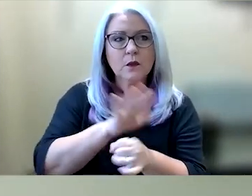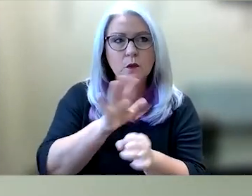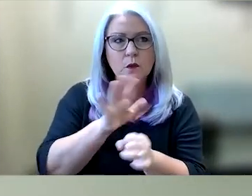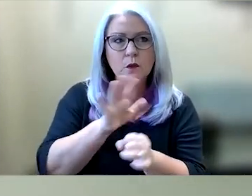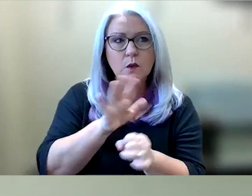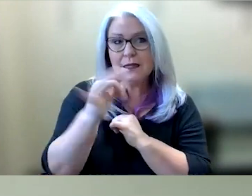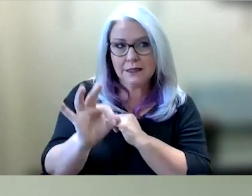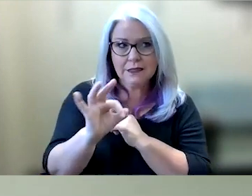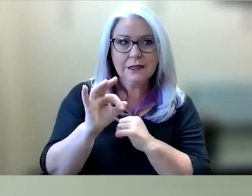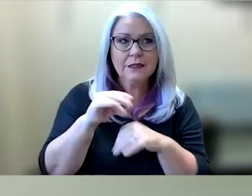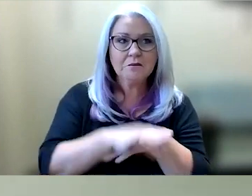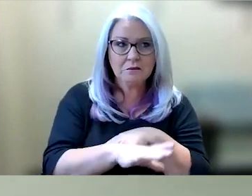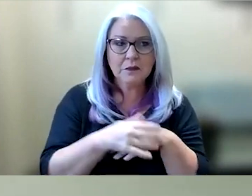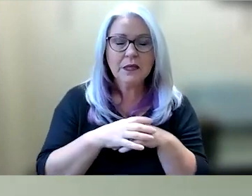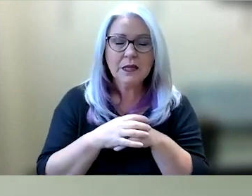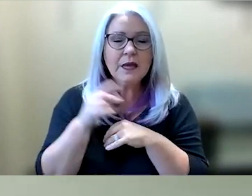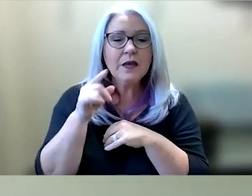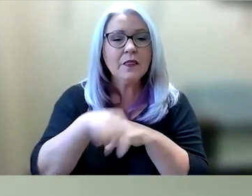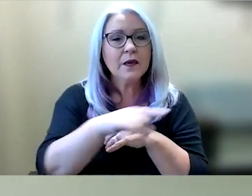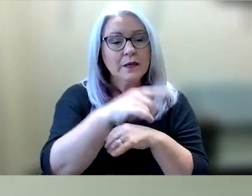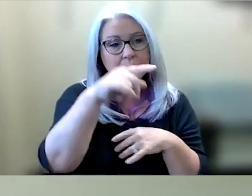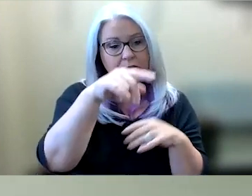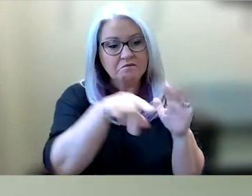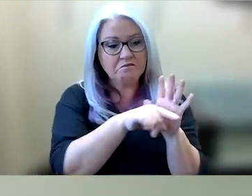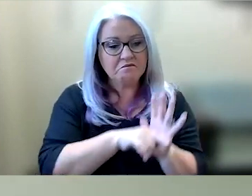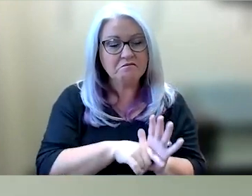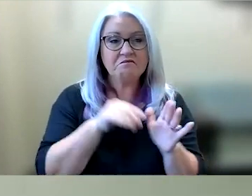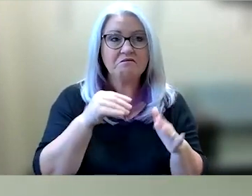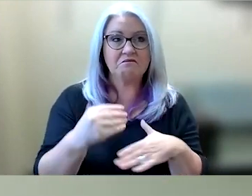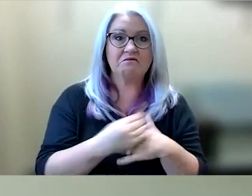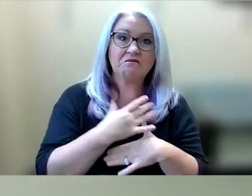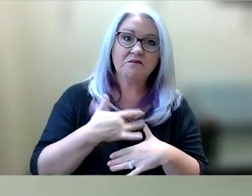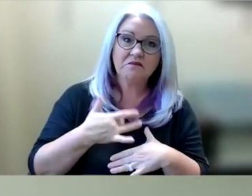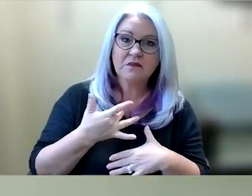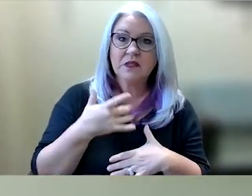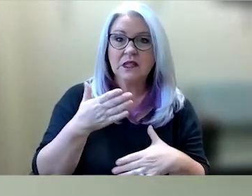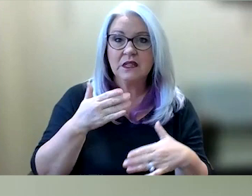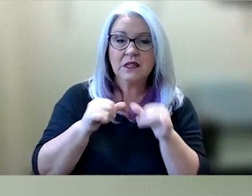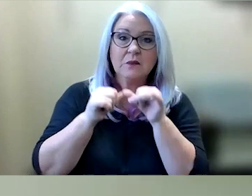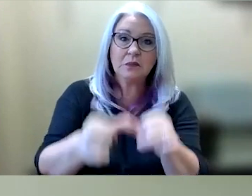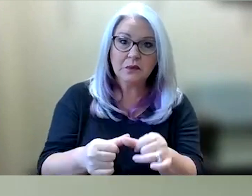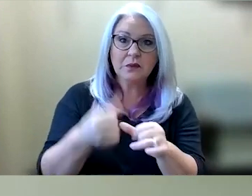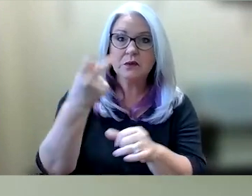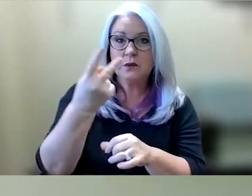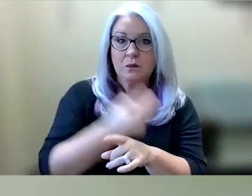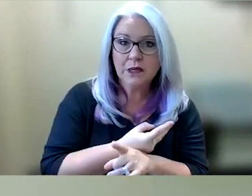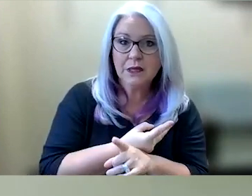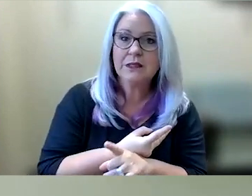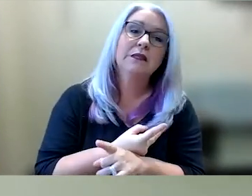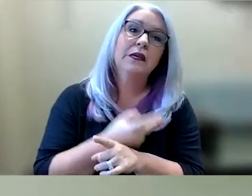And the symptoms last for at least two months. And can start within three months after the